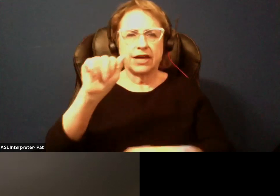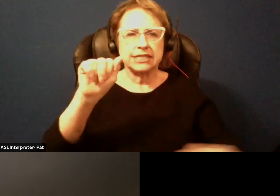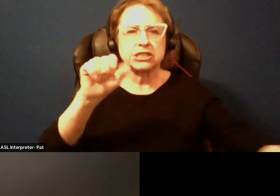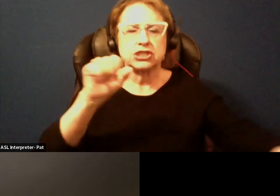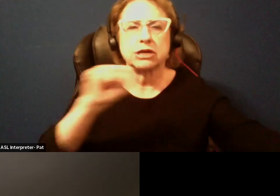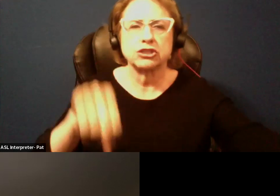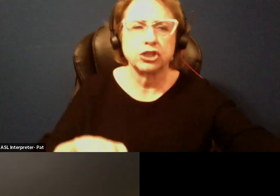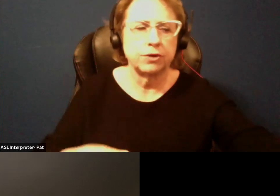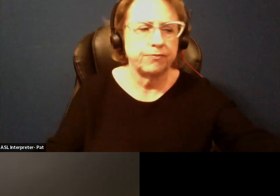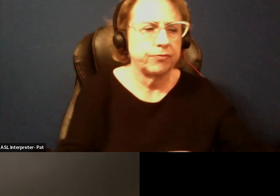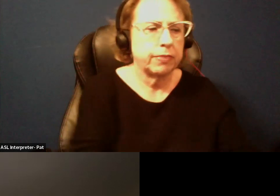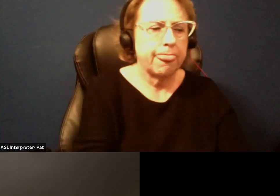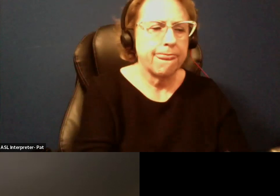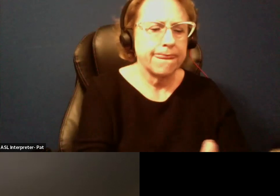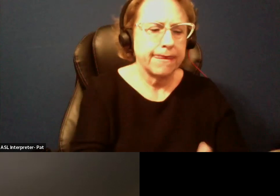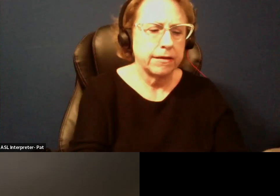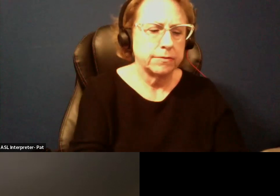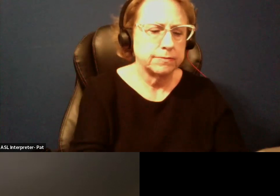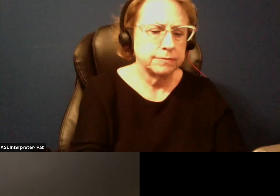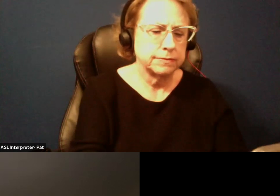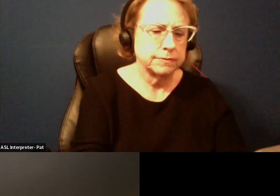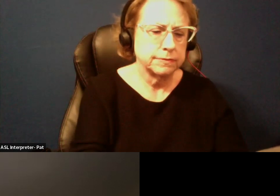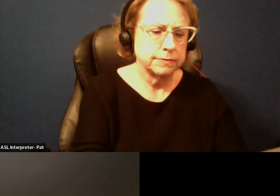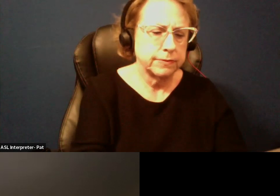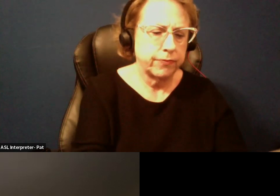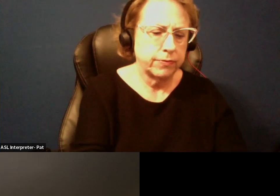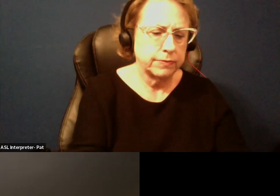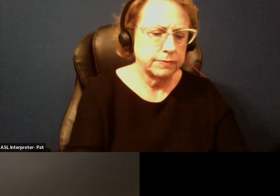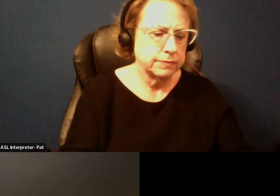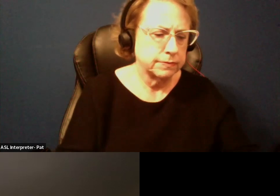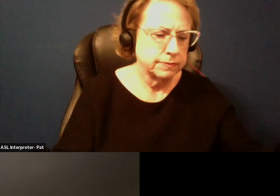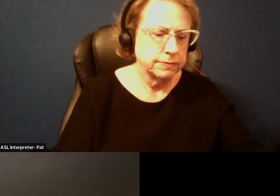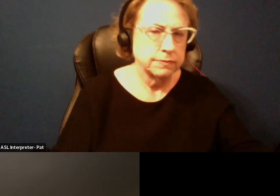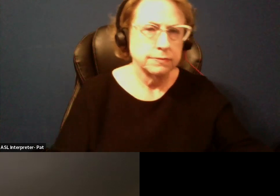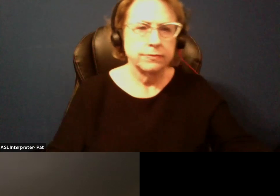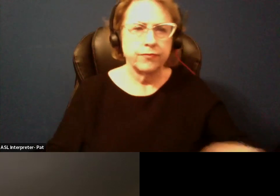They contacted us, and we got together with them at a meeting in Lexington, Kentucky.